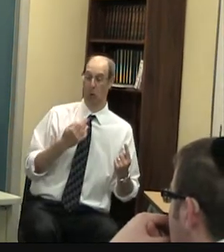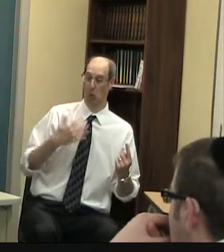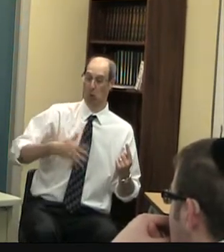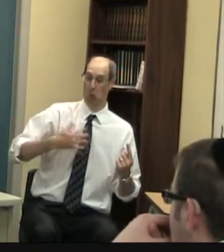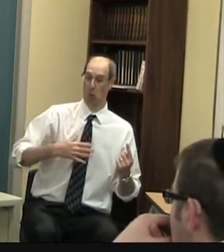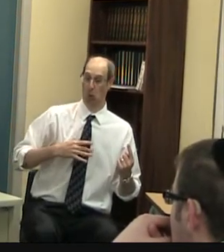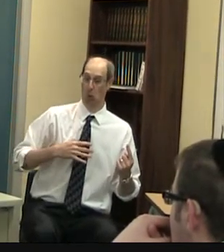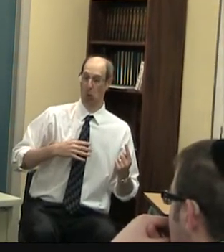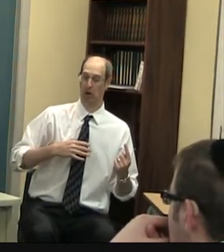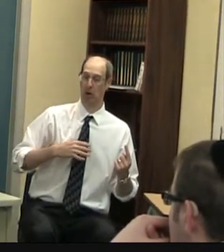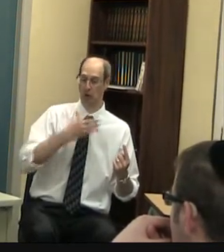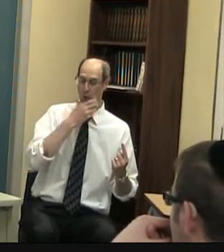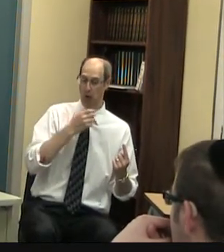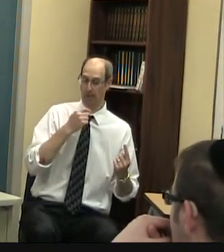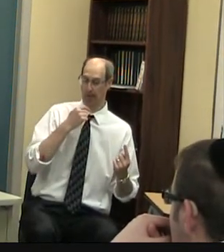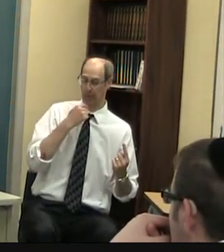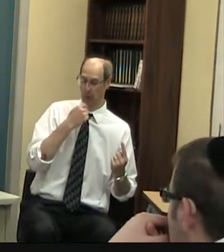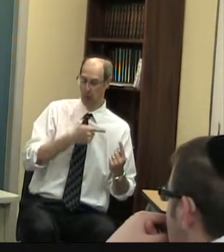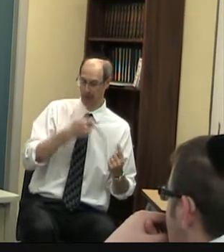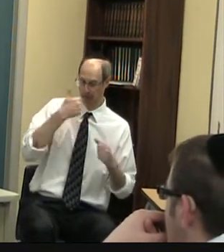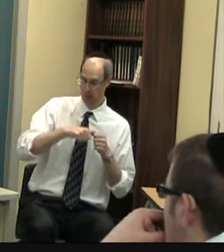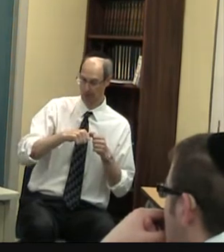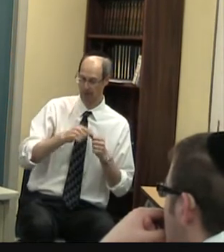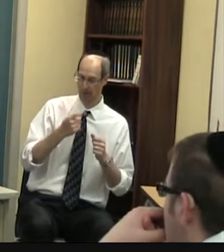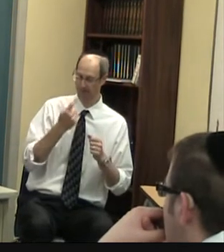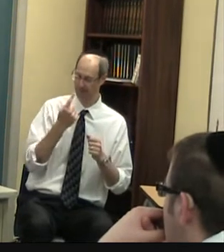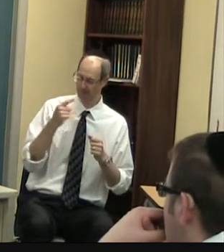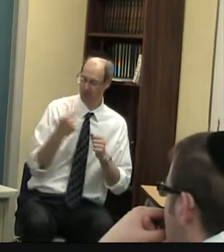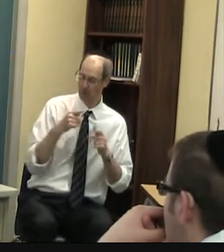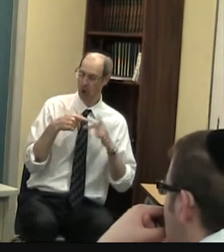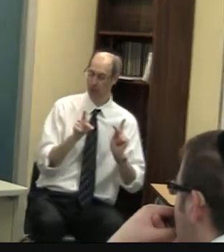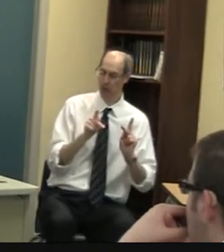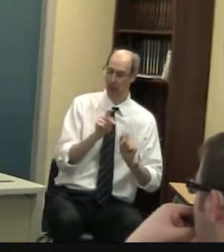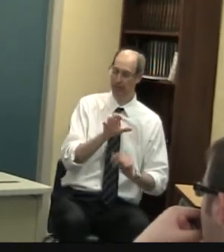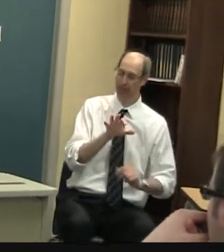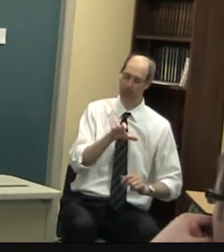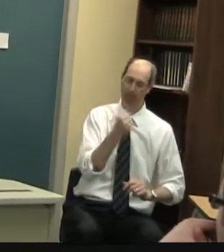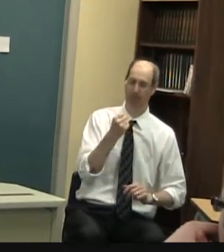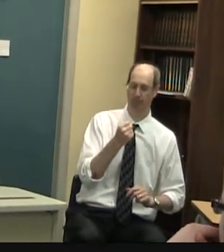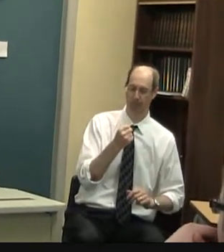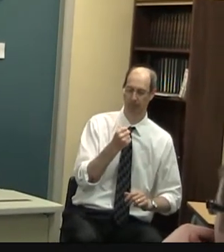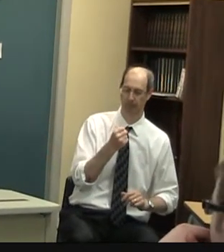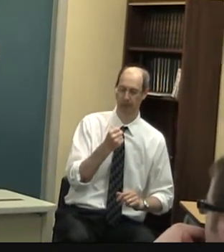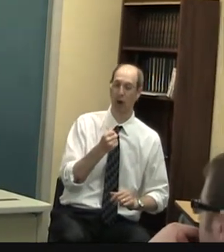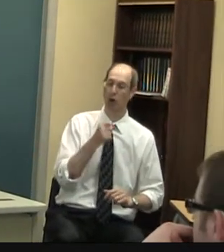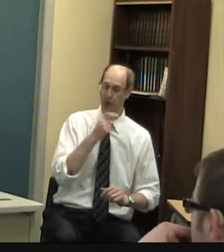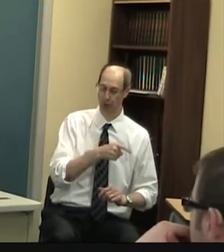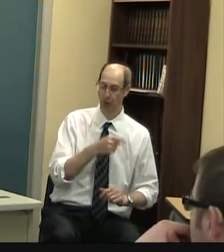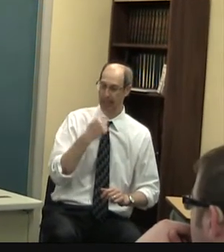because the red bag told them the first opportunity you have you take that opportunity in you invest and So the closet tells us good ear